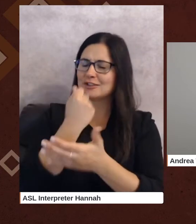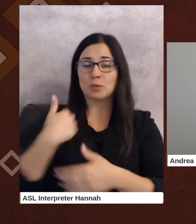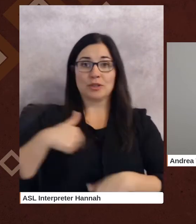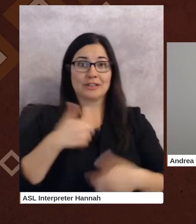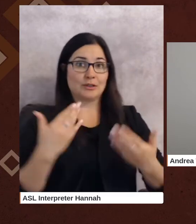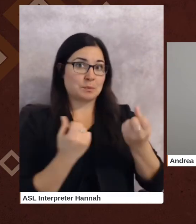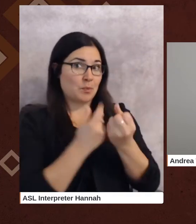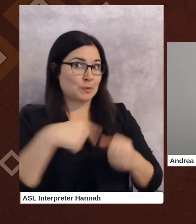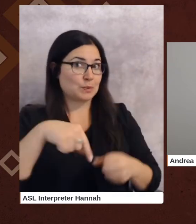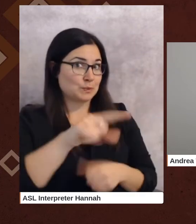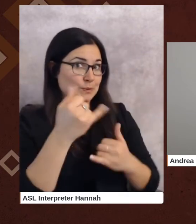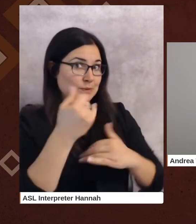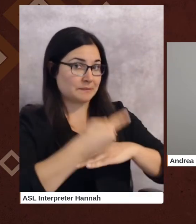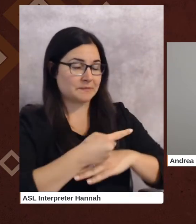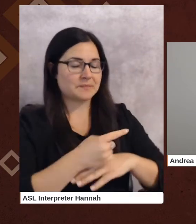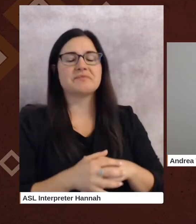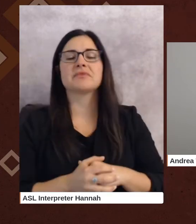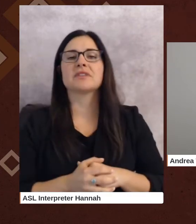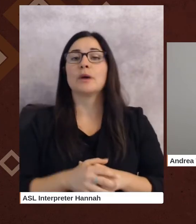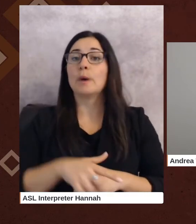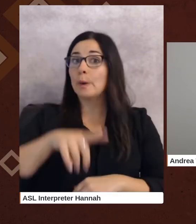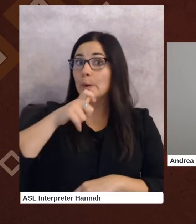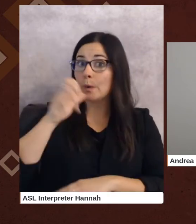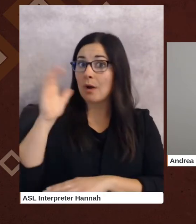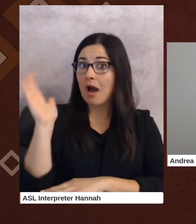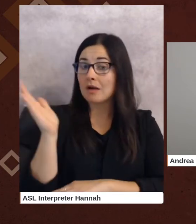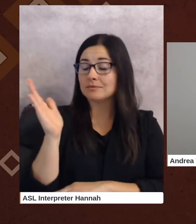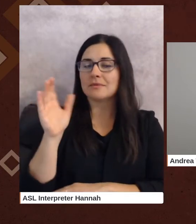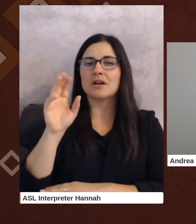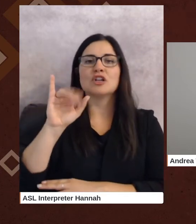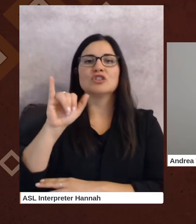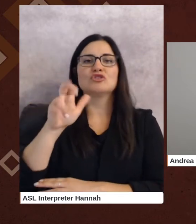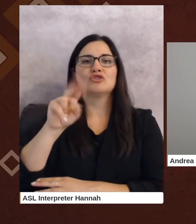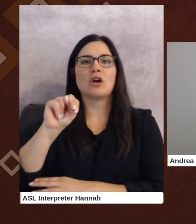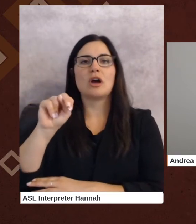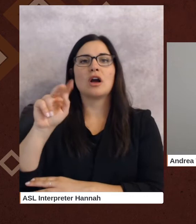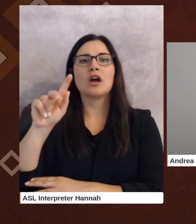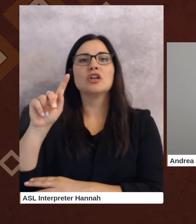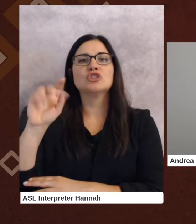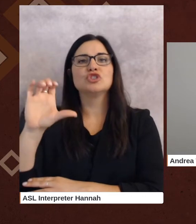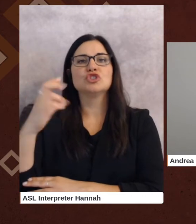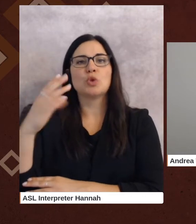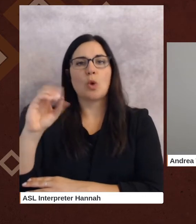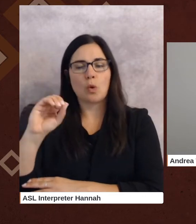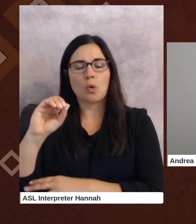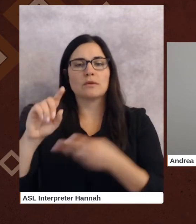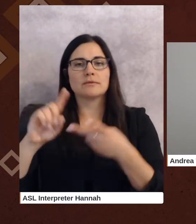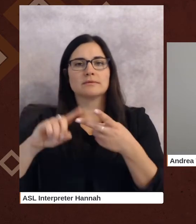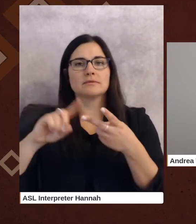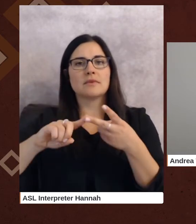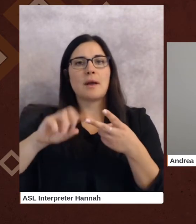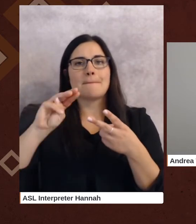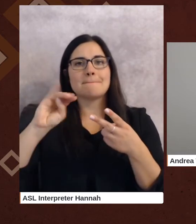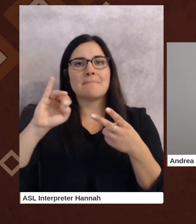Today we are joined by John Cho and Michael Takada. Both are full time faculty here at Fresno City College.